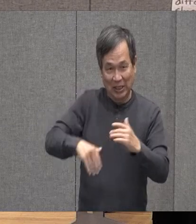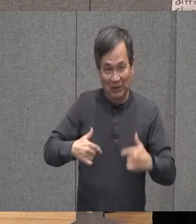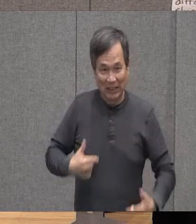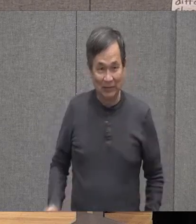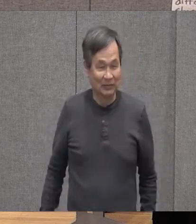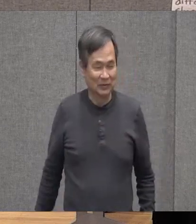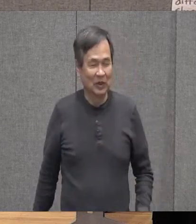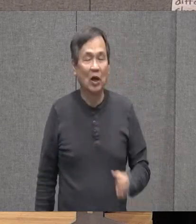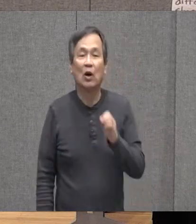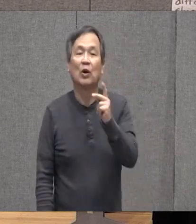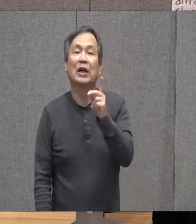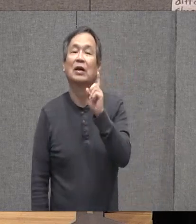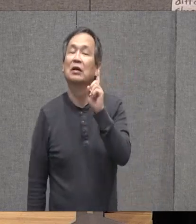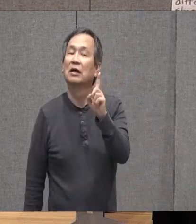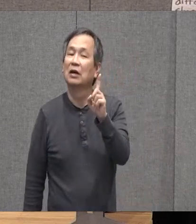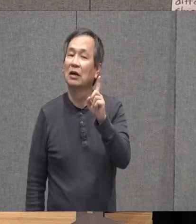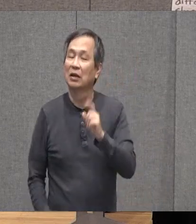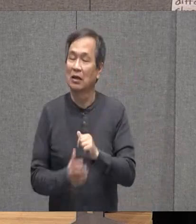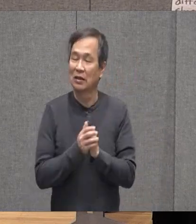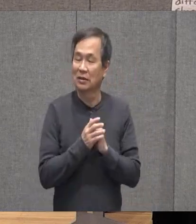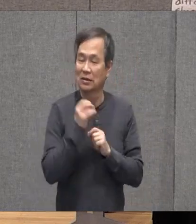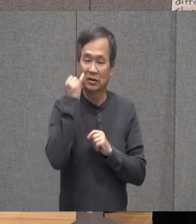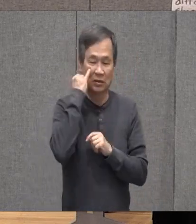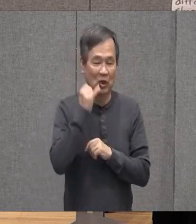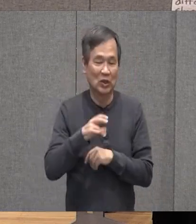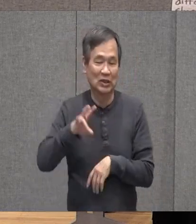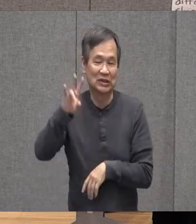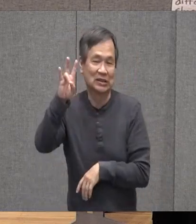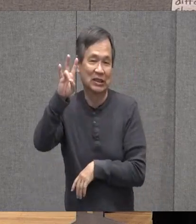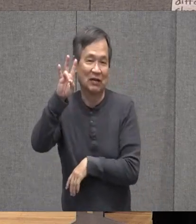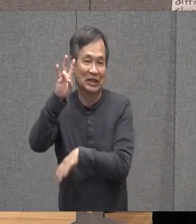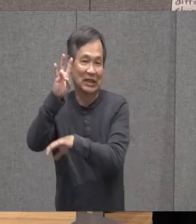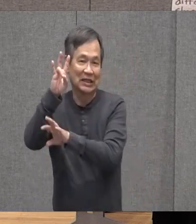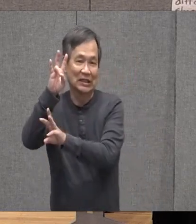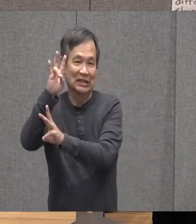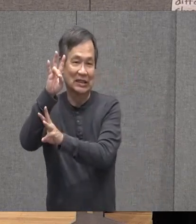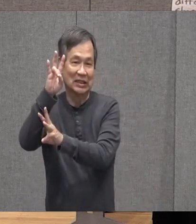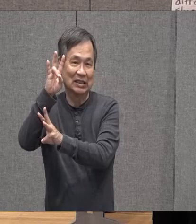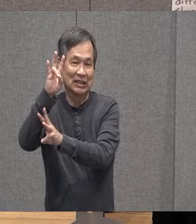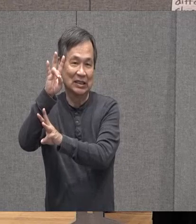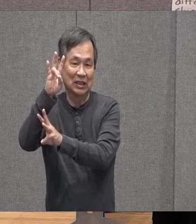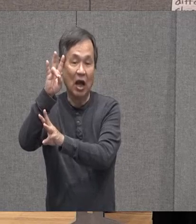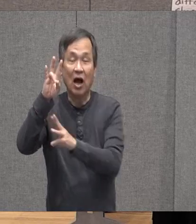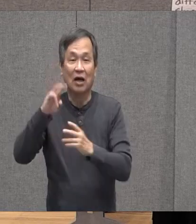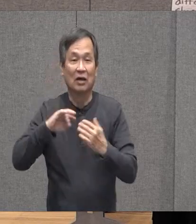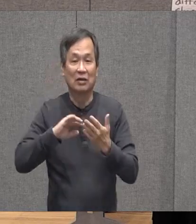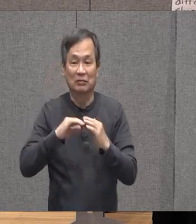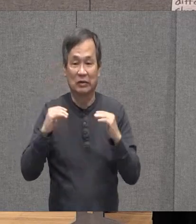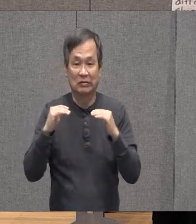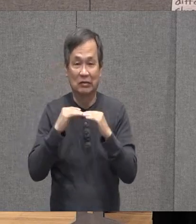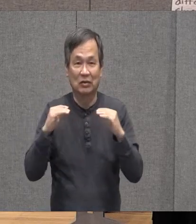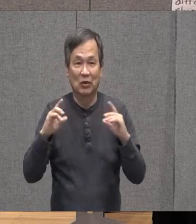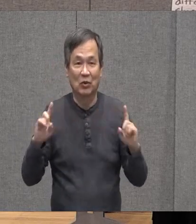Let's say though, she had a seven minus six and we both got a one for our difference.